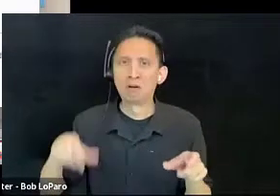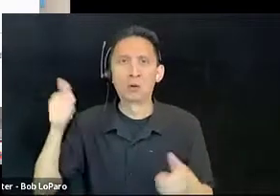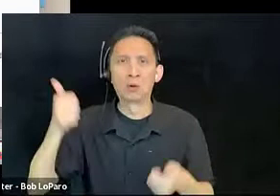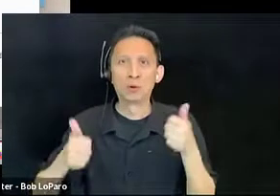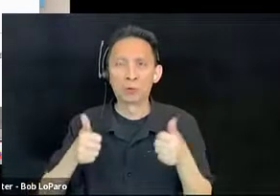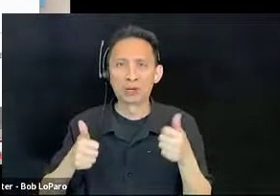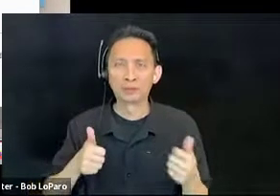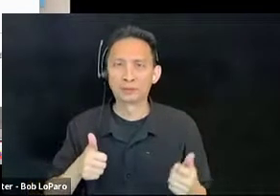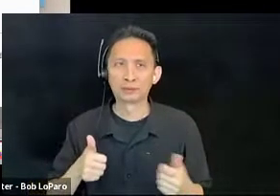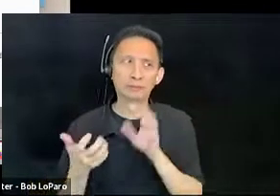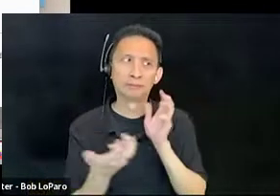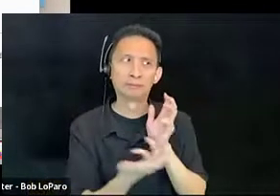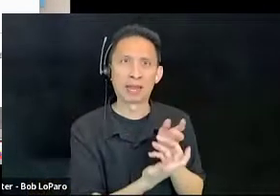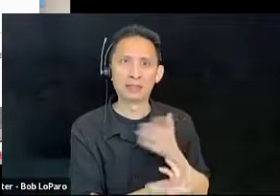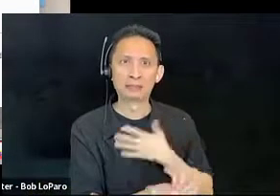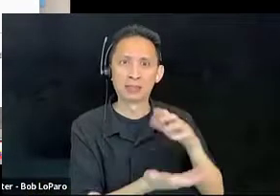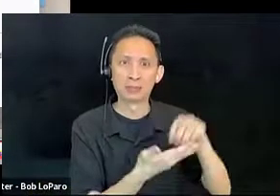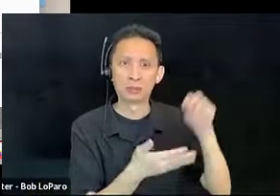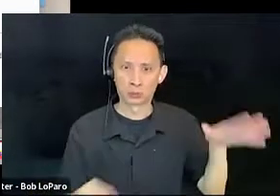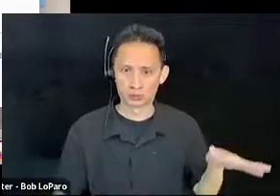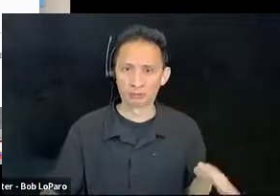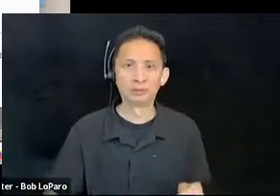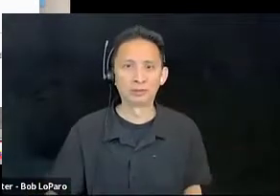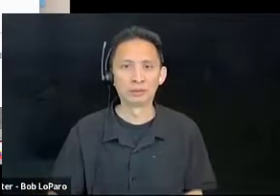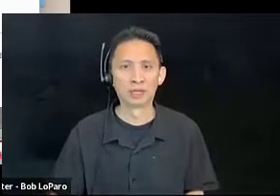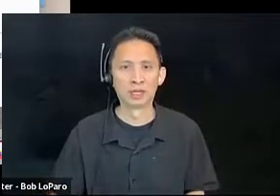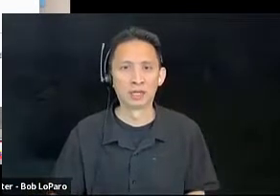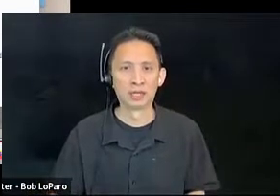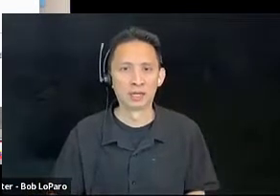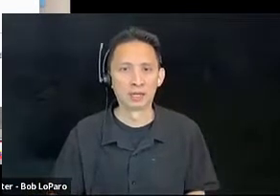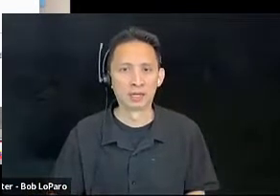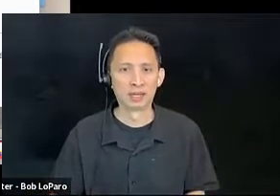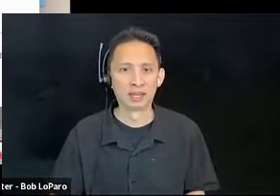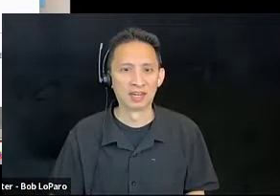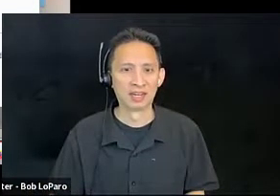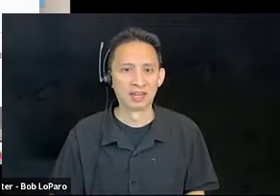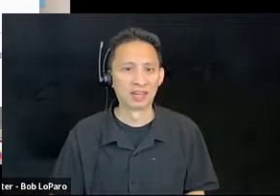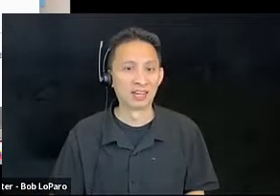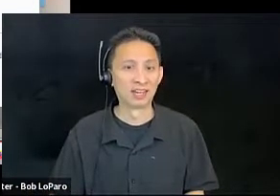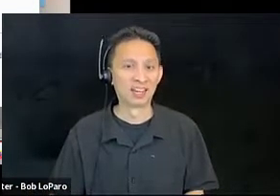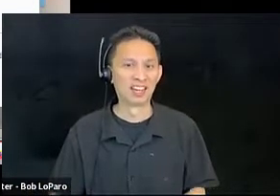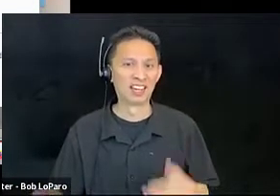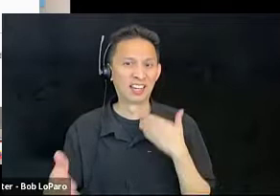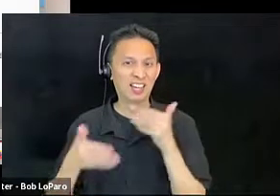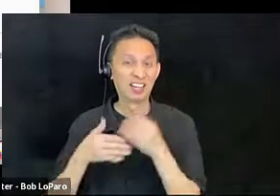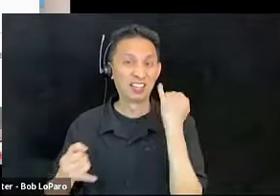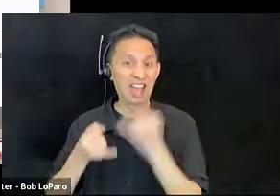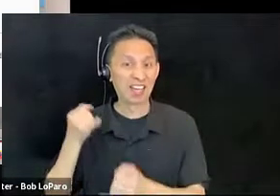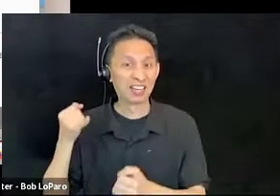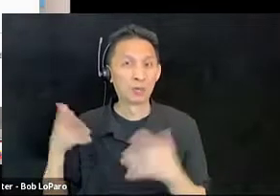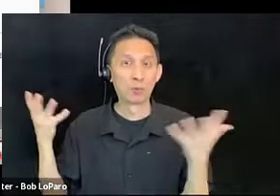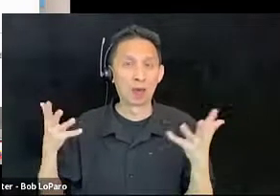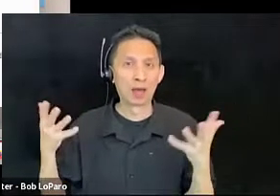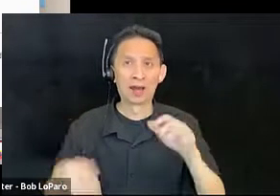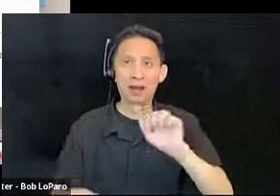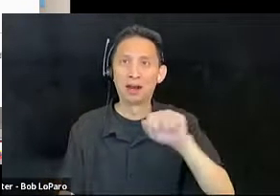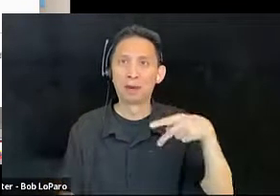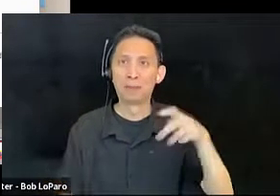But what I'm really excited about with this tool as well is that we made a pretty extensive appendix or an index of terms,